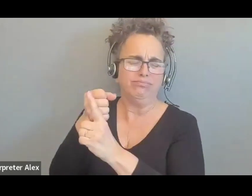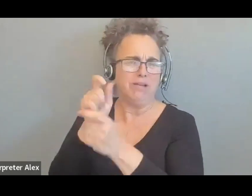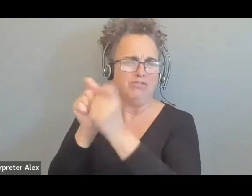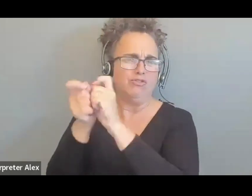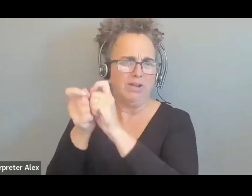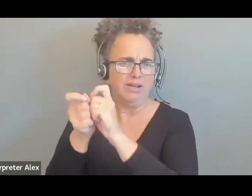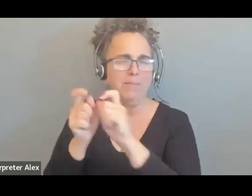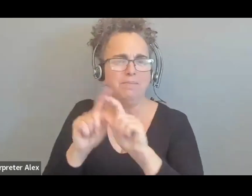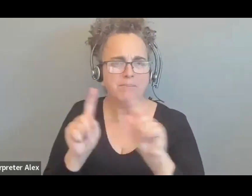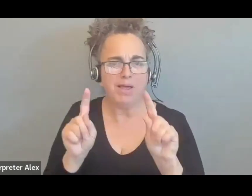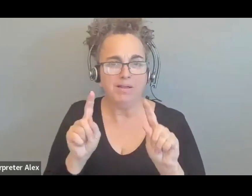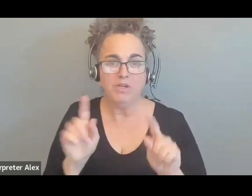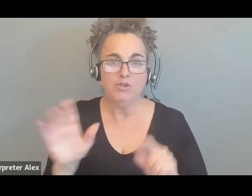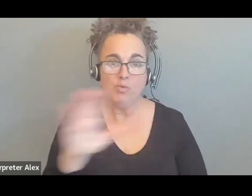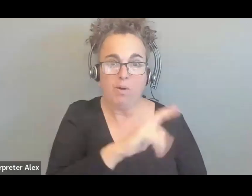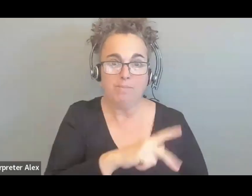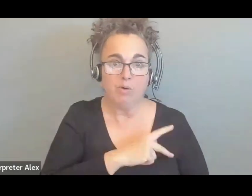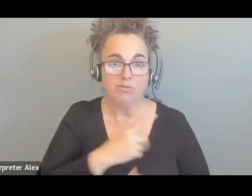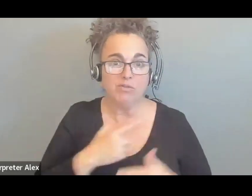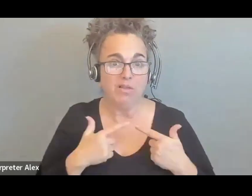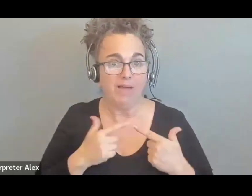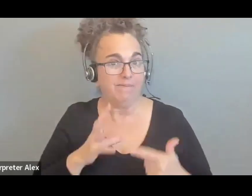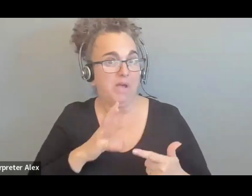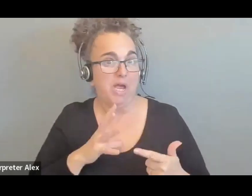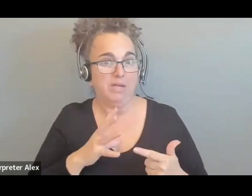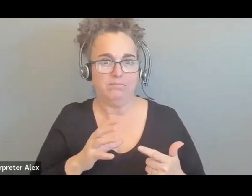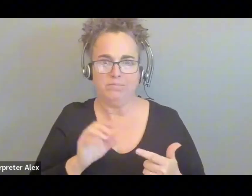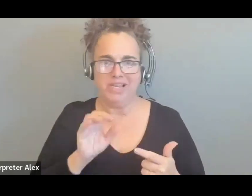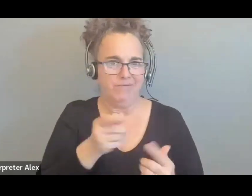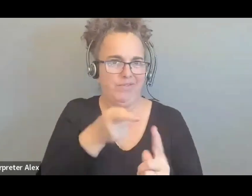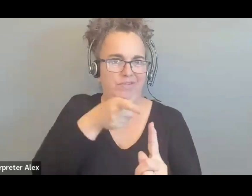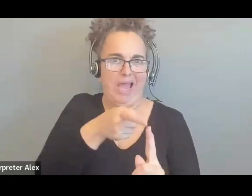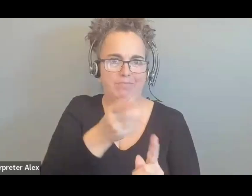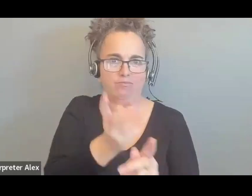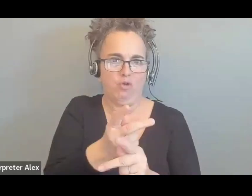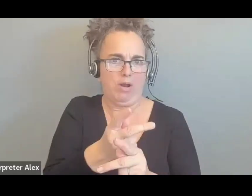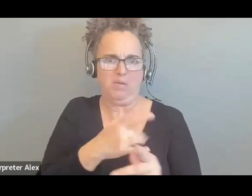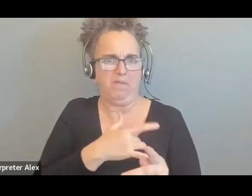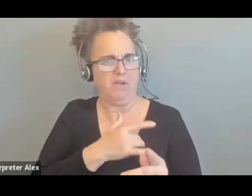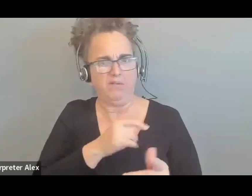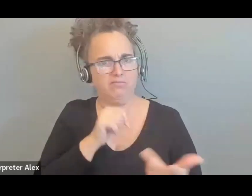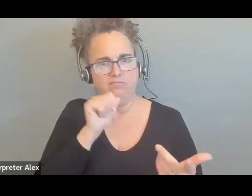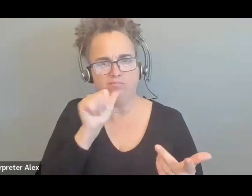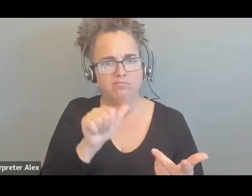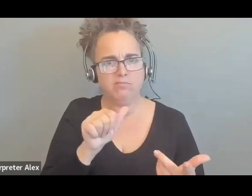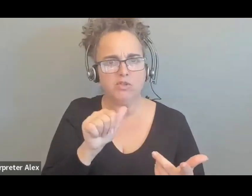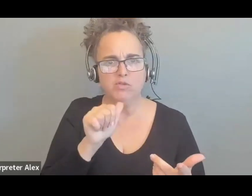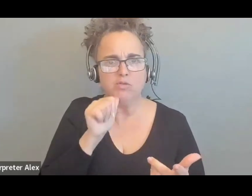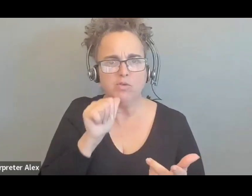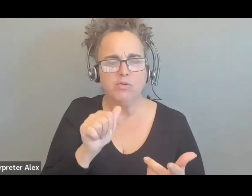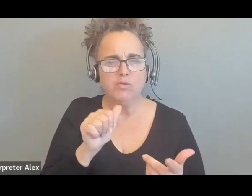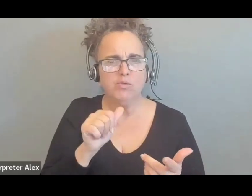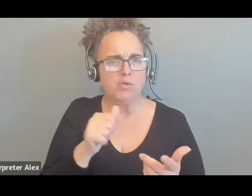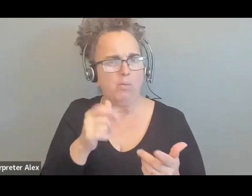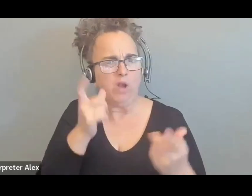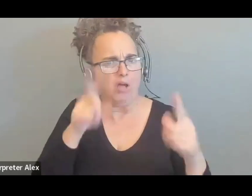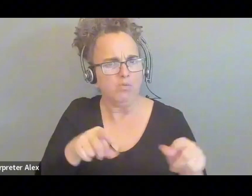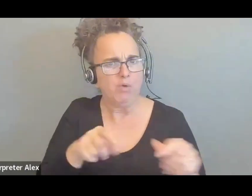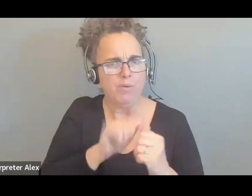Like if this is something you don't believe in, then don't buy it, don't use it. And advocate for that perspective in your own community